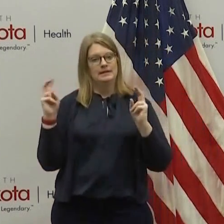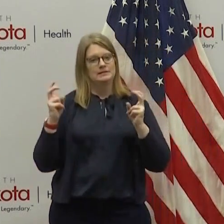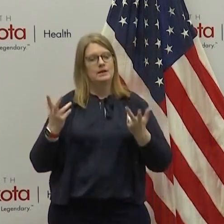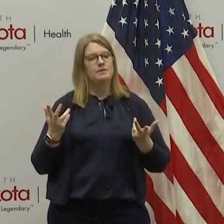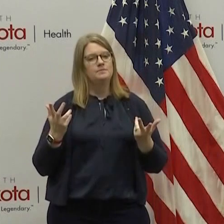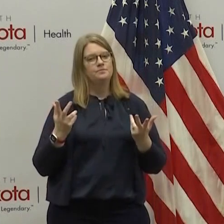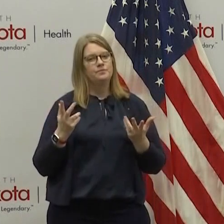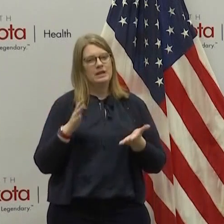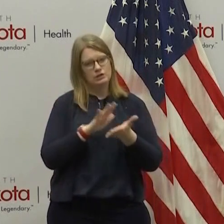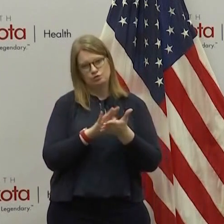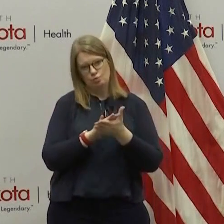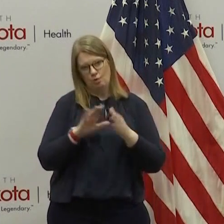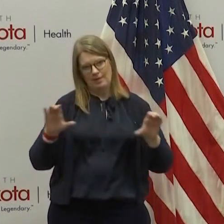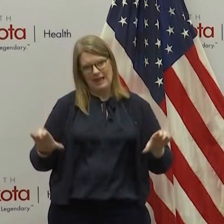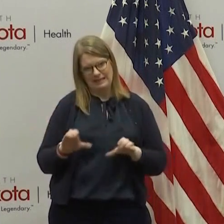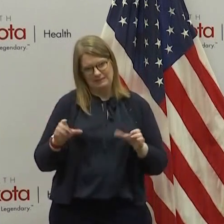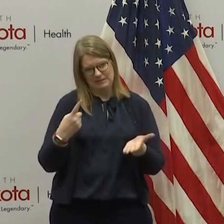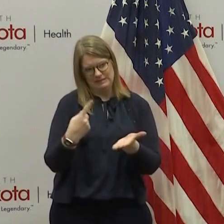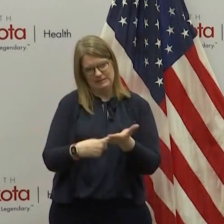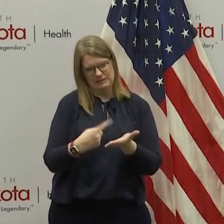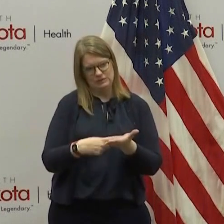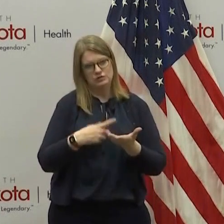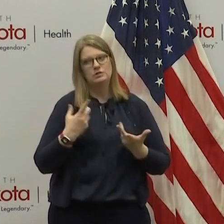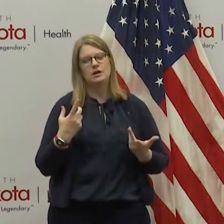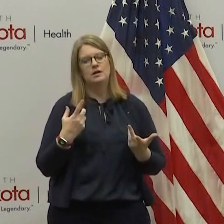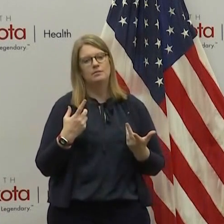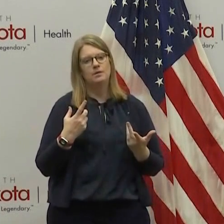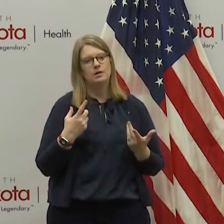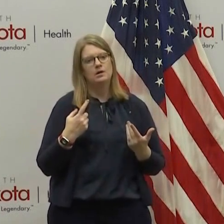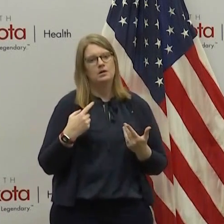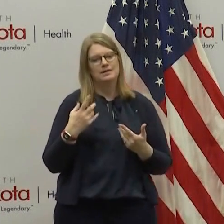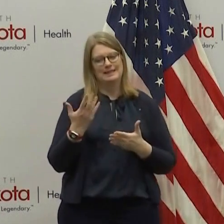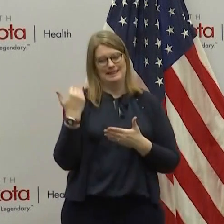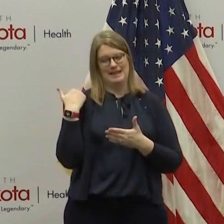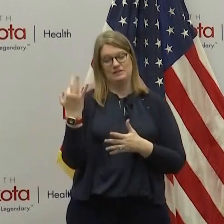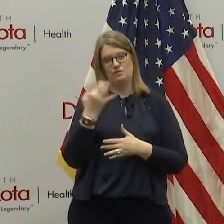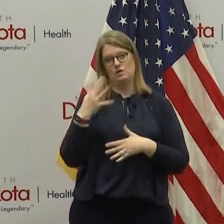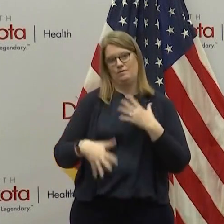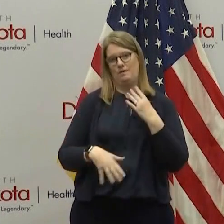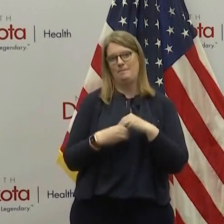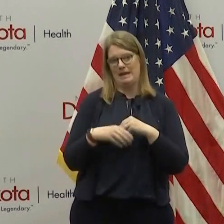YOU'RE DOING TO PROVIDE THE BEST CARE TO NORTH DAKOTANS. NEXT TOPIC AS WE LEAD IN RELATES